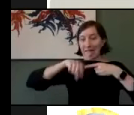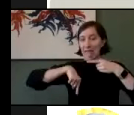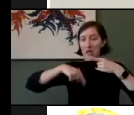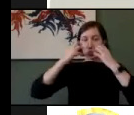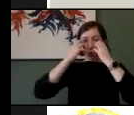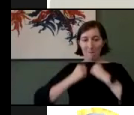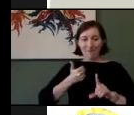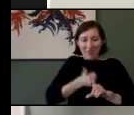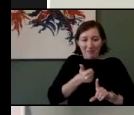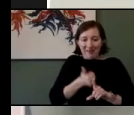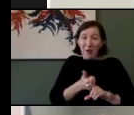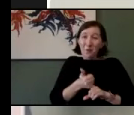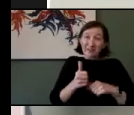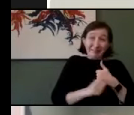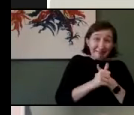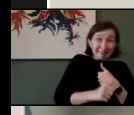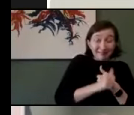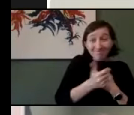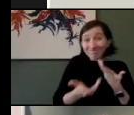Carolyn Philips: Yes. I understand.